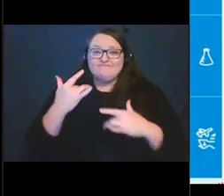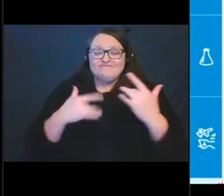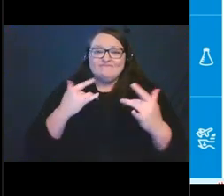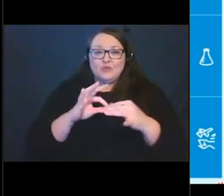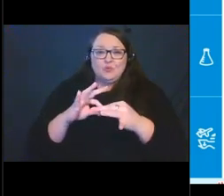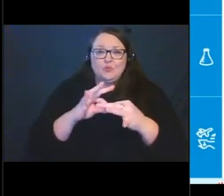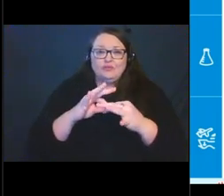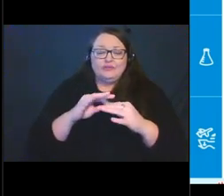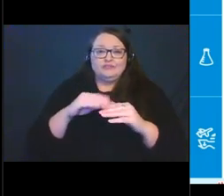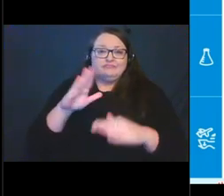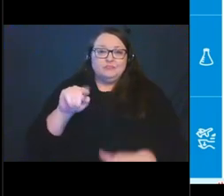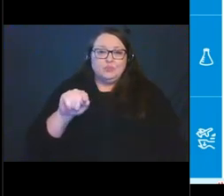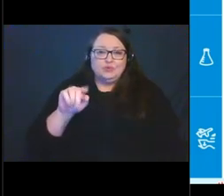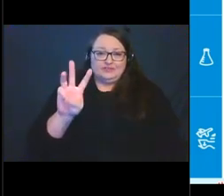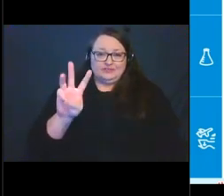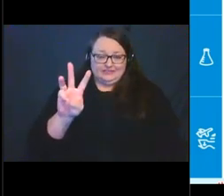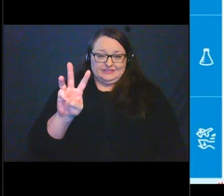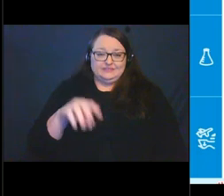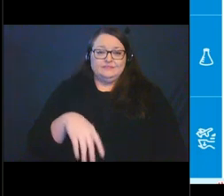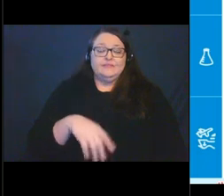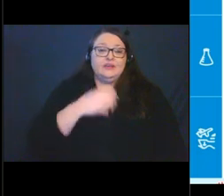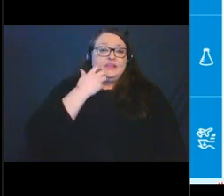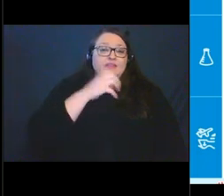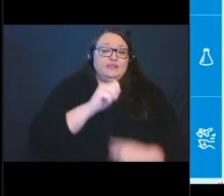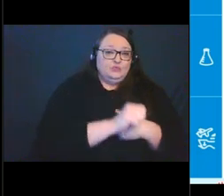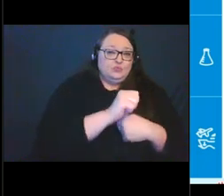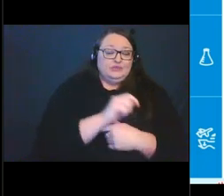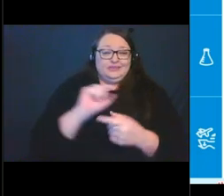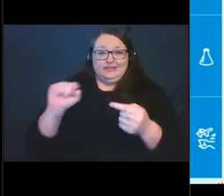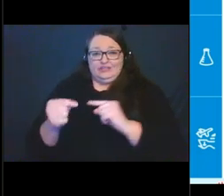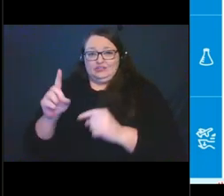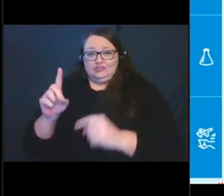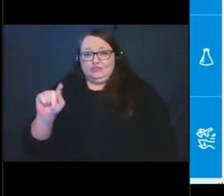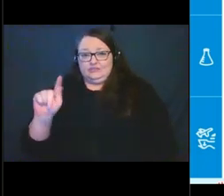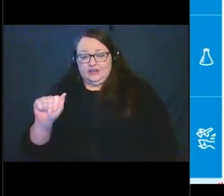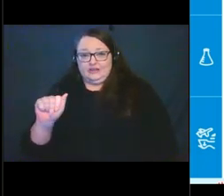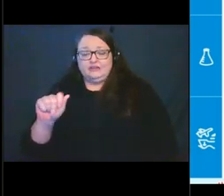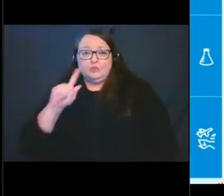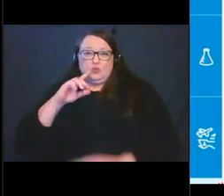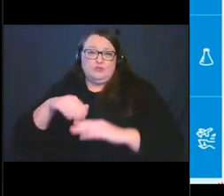correlations between the HeatRisk and the injury dataset across all regions were well above that,